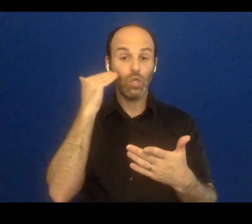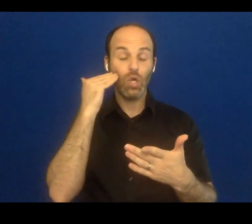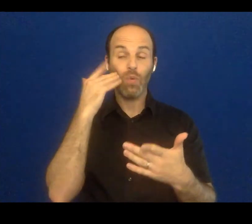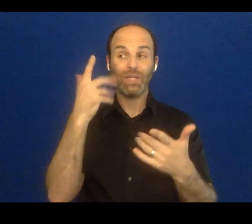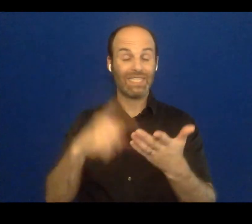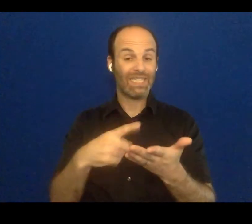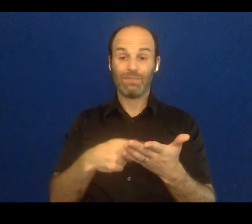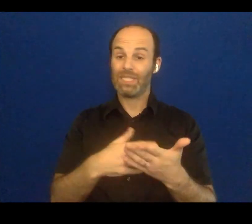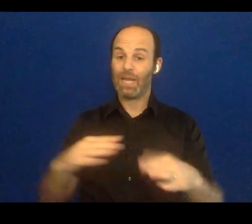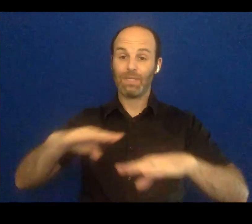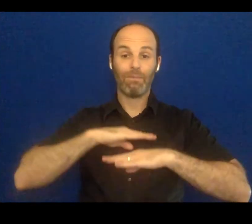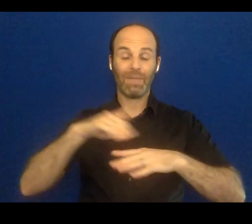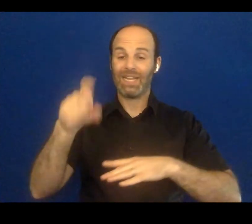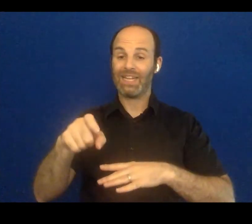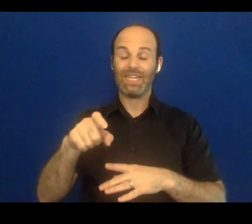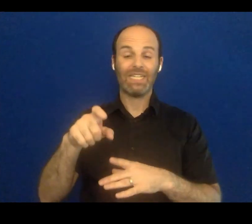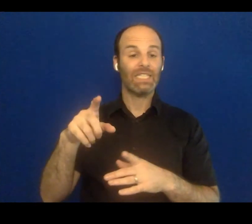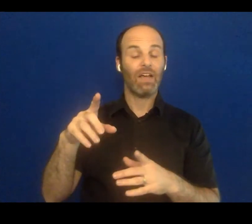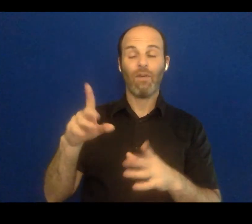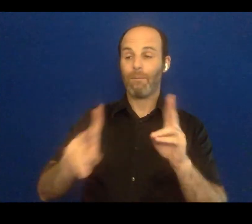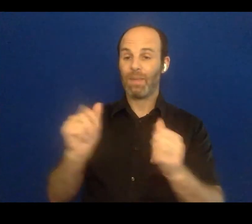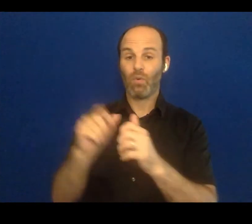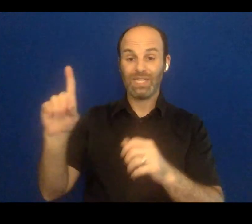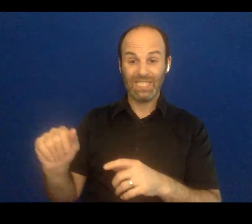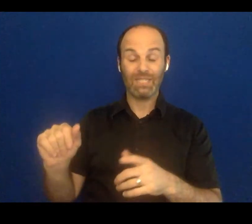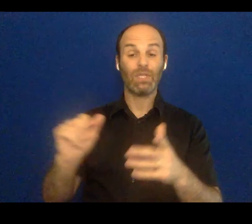FOLKS WITH DISABILITIES REQUIRES US TO BUILD IN A CERTAIN AMOUNT